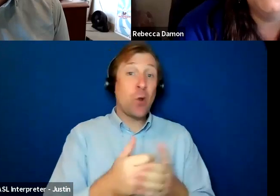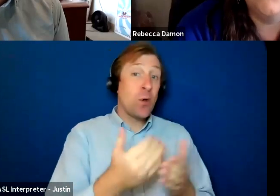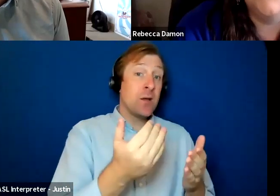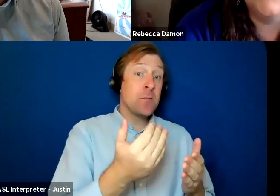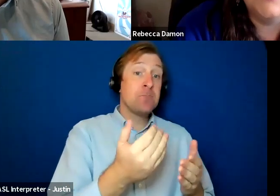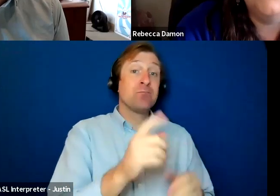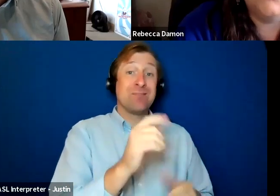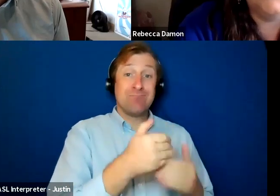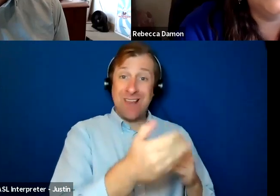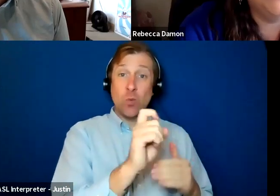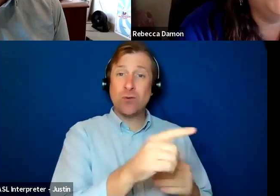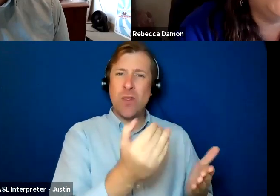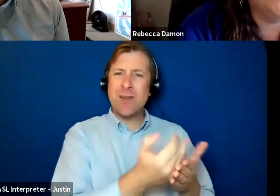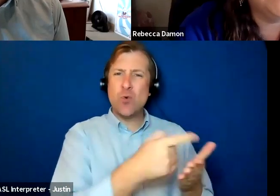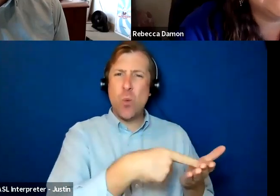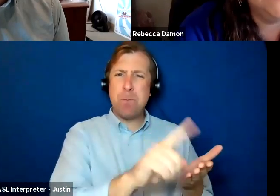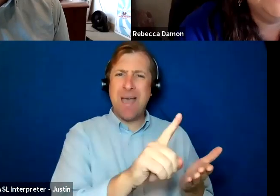being offered for work before a vaccine?